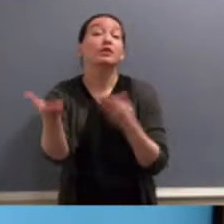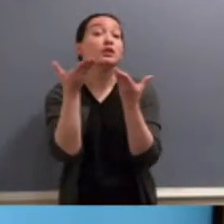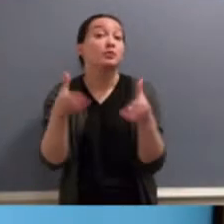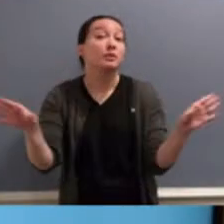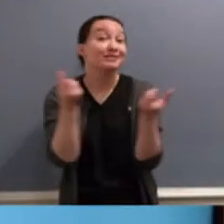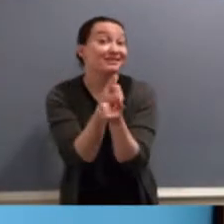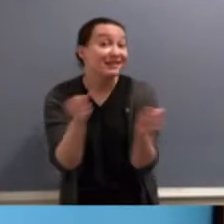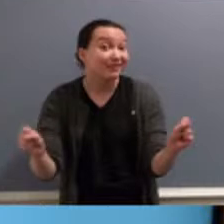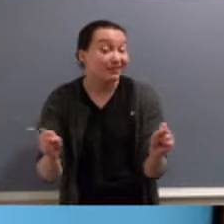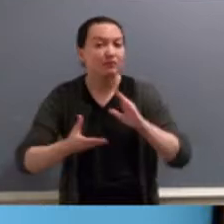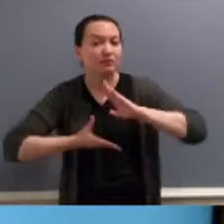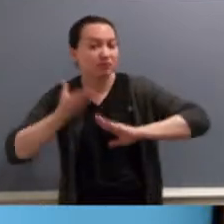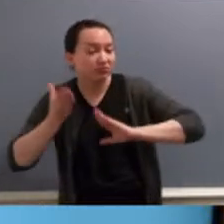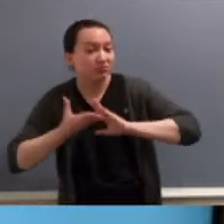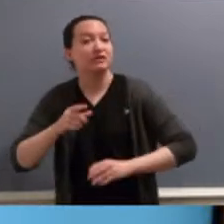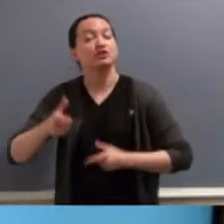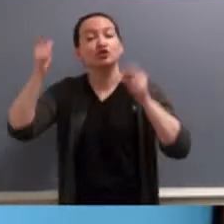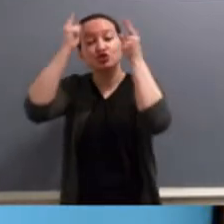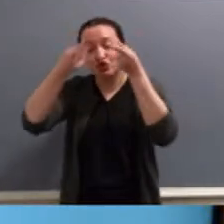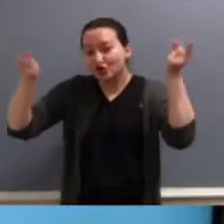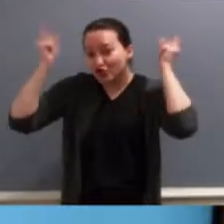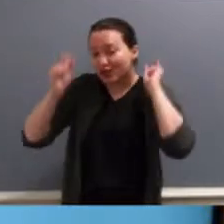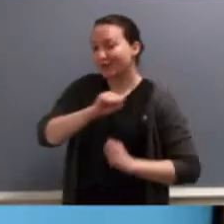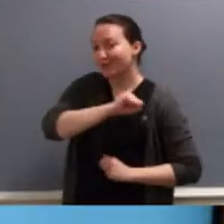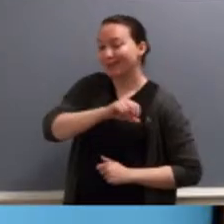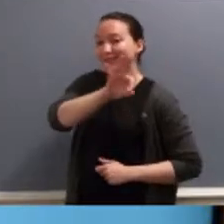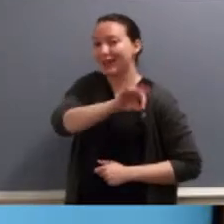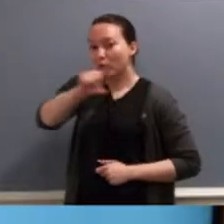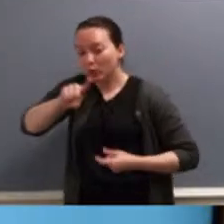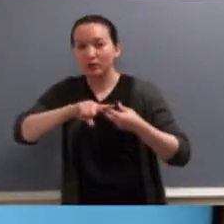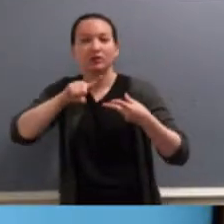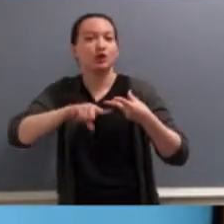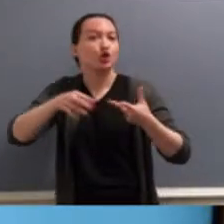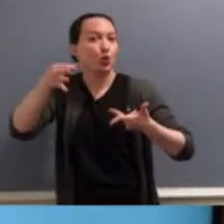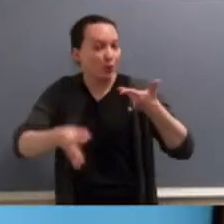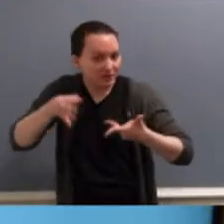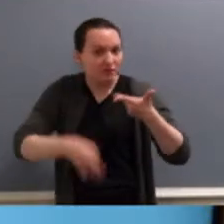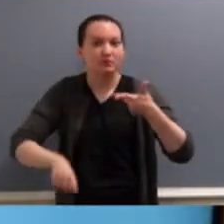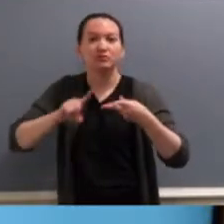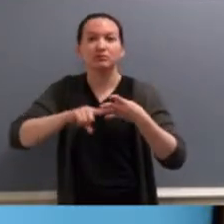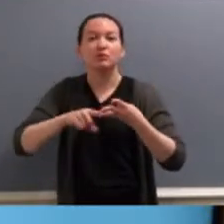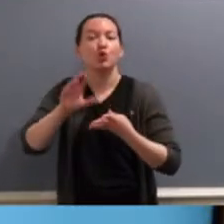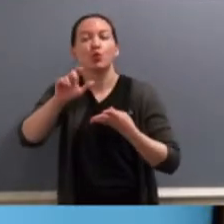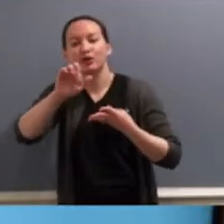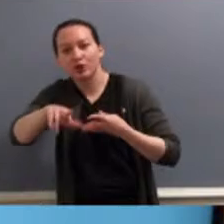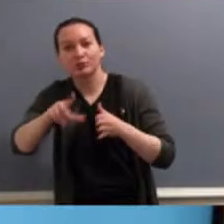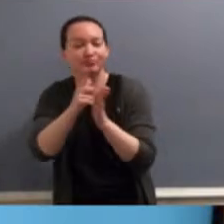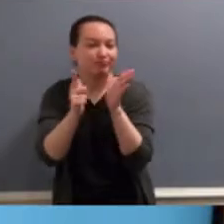supports the operations of the sheriff 911 courts the coroner and crime lab and the prosecutor's